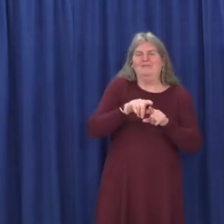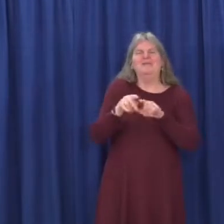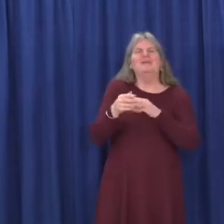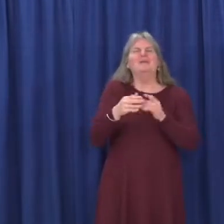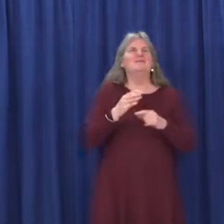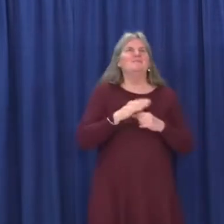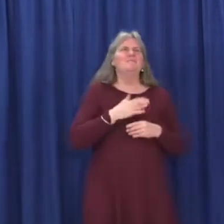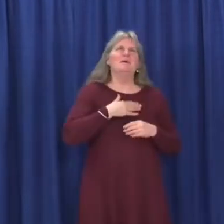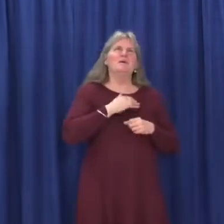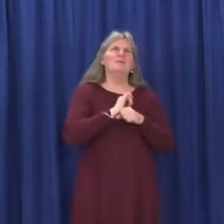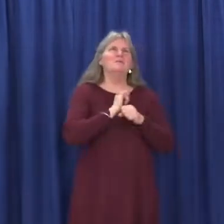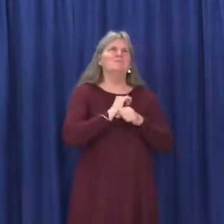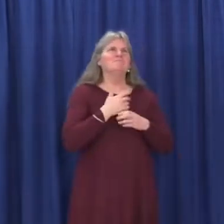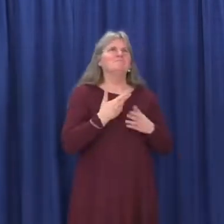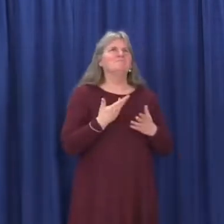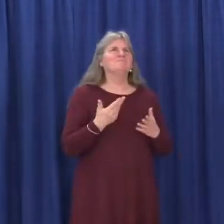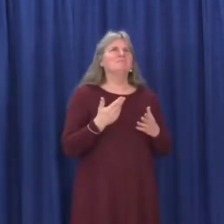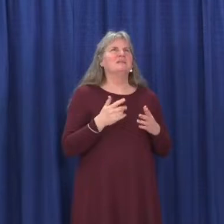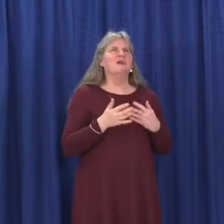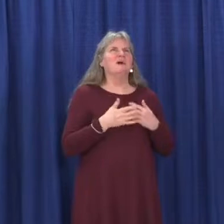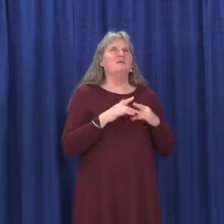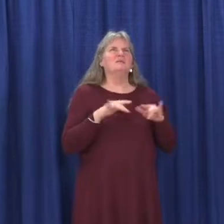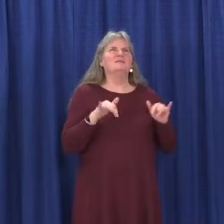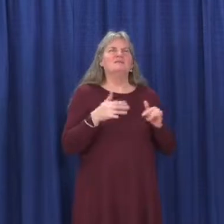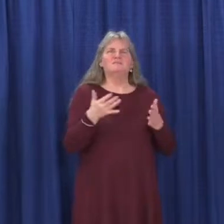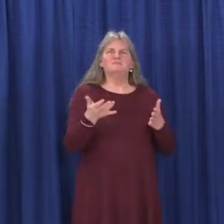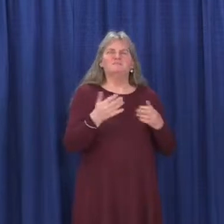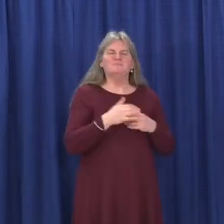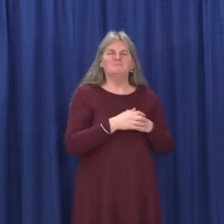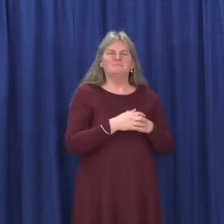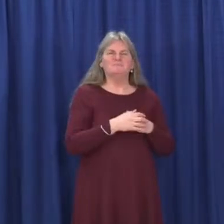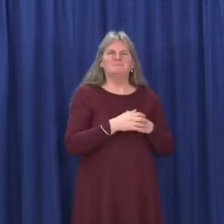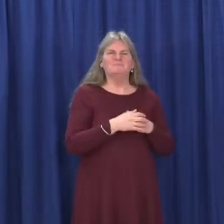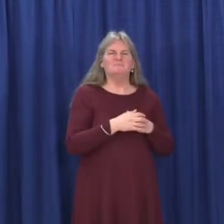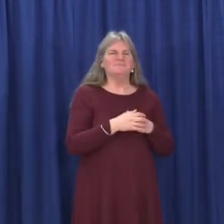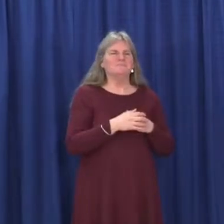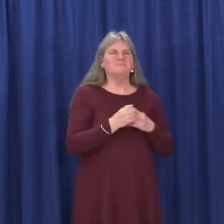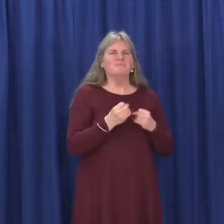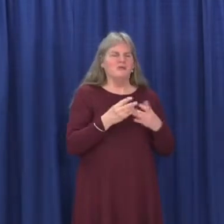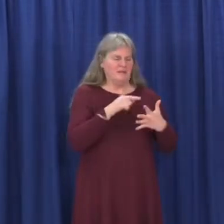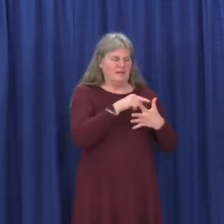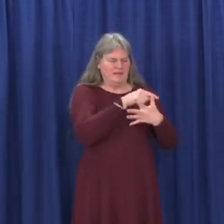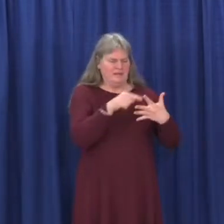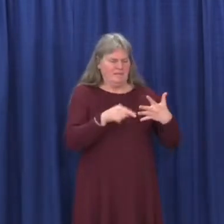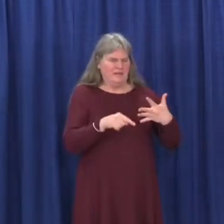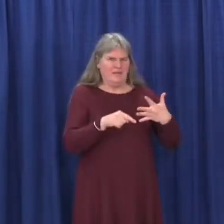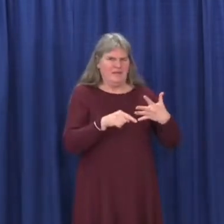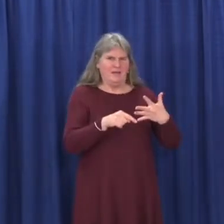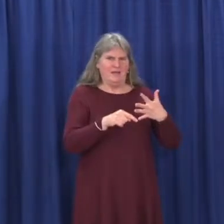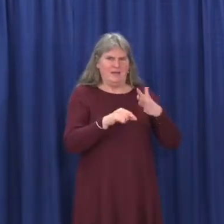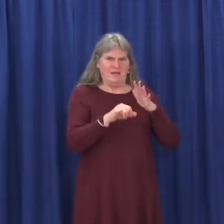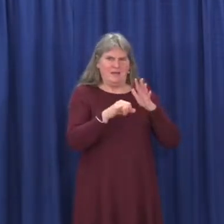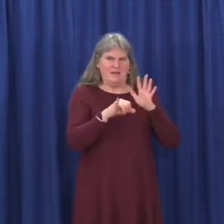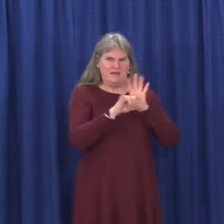and the way that I work with all of these indicators together, like that of a really honed